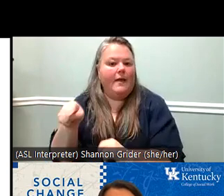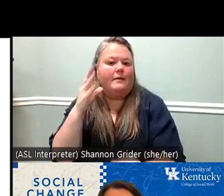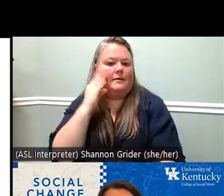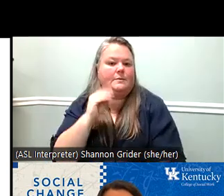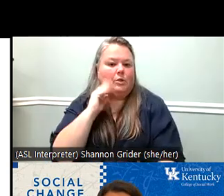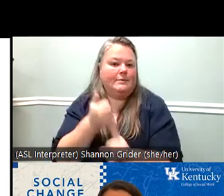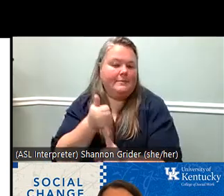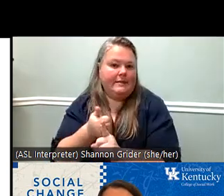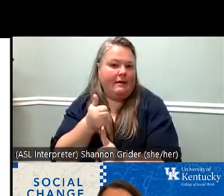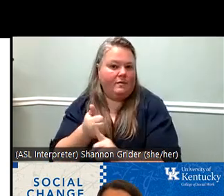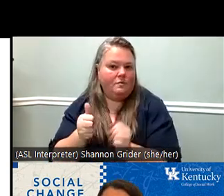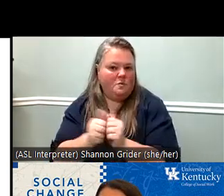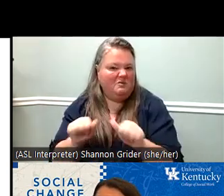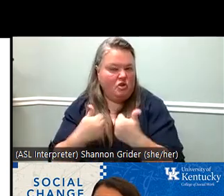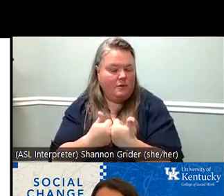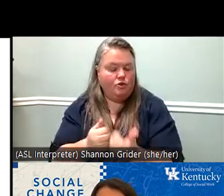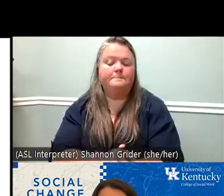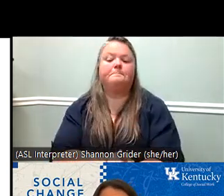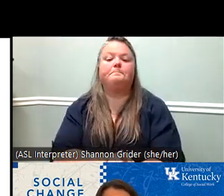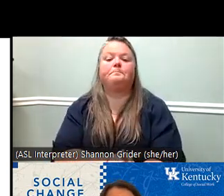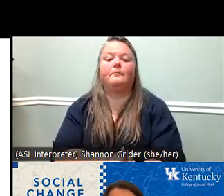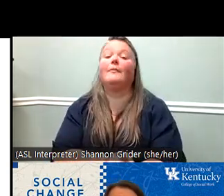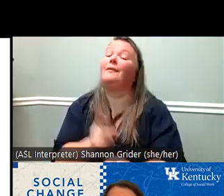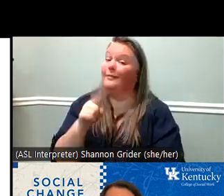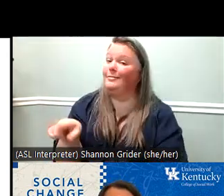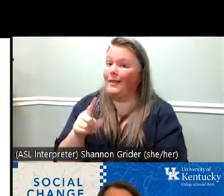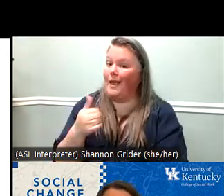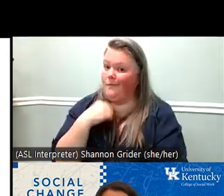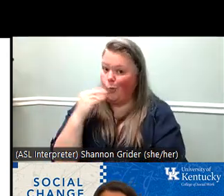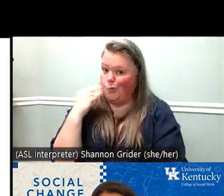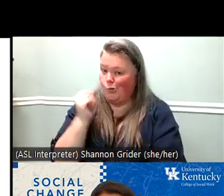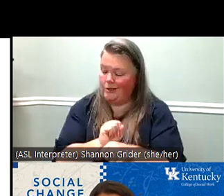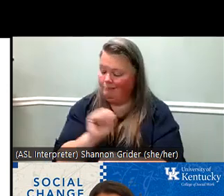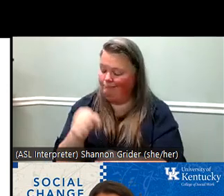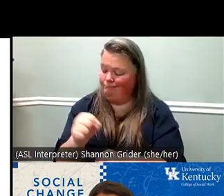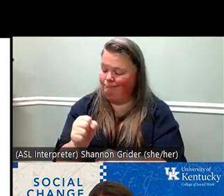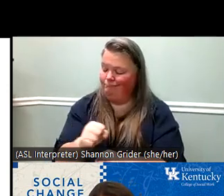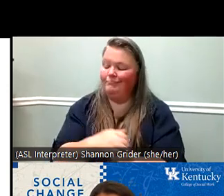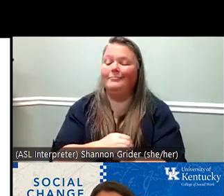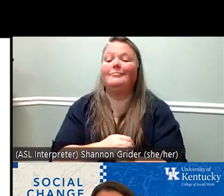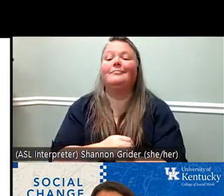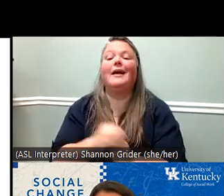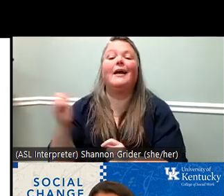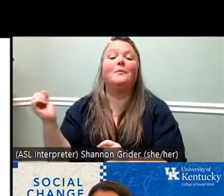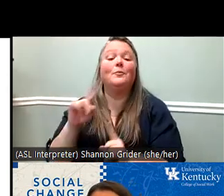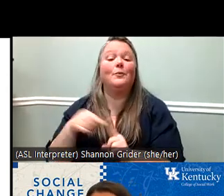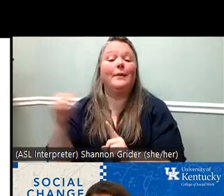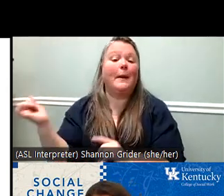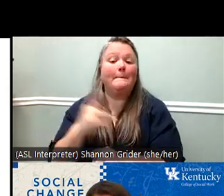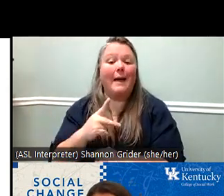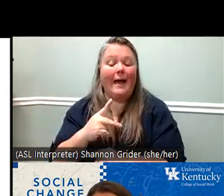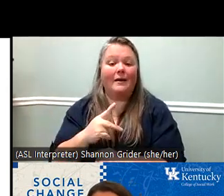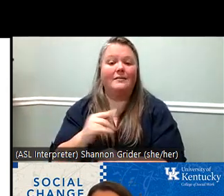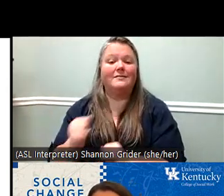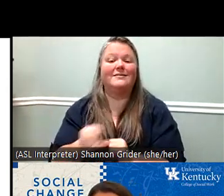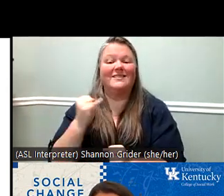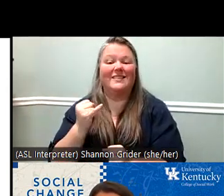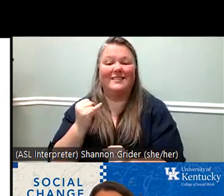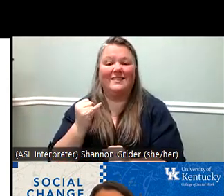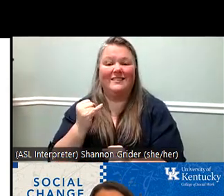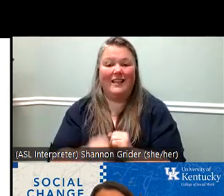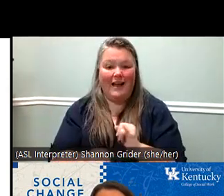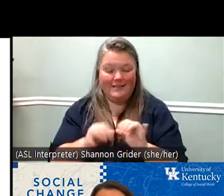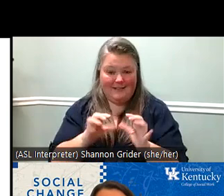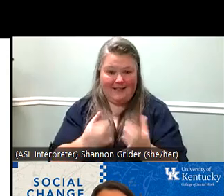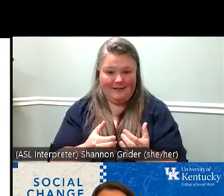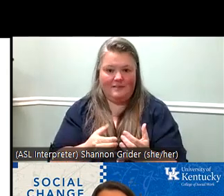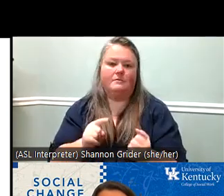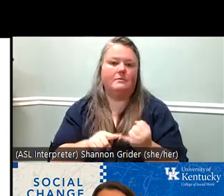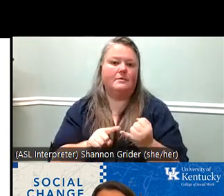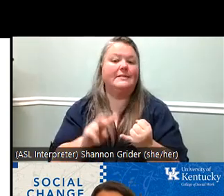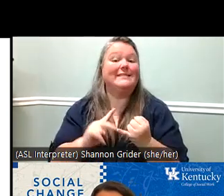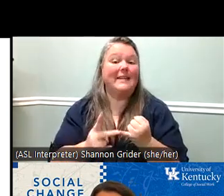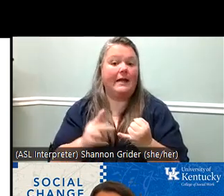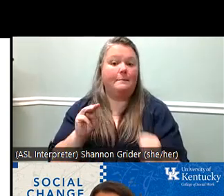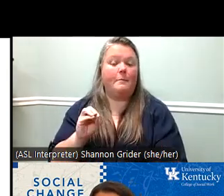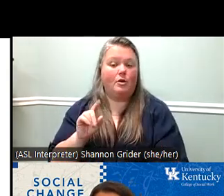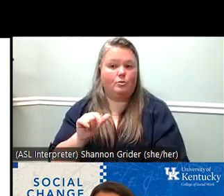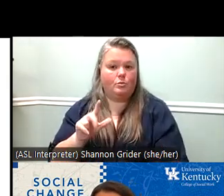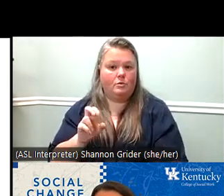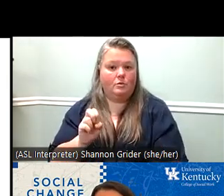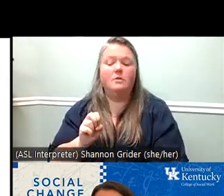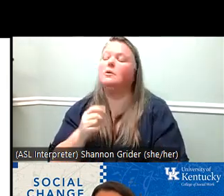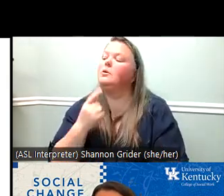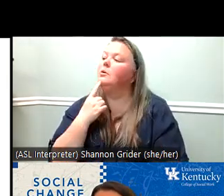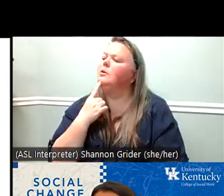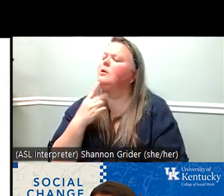THE RELATIONSHIP OF MENTAL HEALTH AND HEARING LOSS AND THAN WE HAVE PEOPLE REFLECT ON THE THOUGHTS AND FEELINGS THAT THEY HAVE THAT ARE ASSOCIATED WITH CHALLENGES